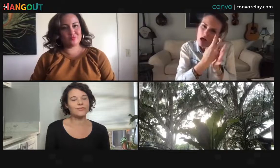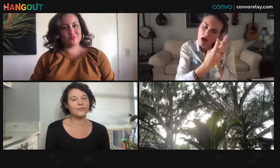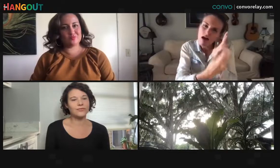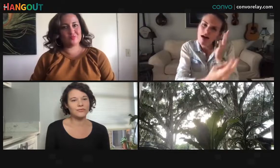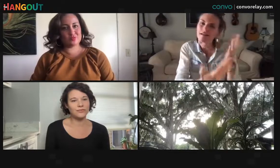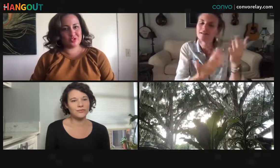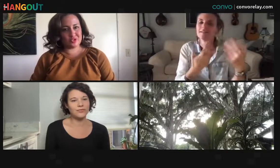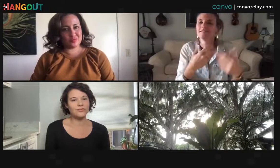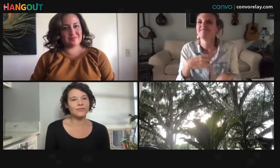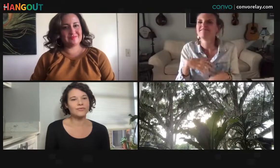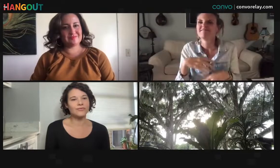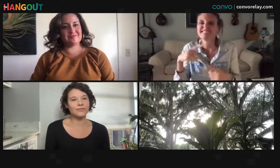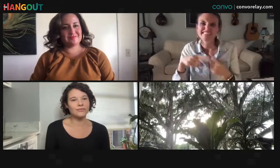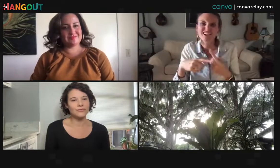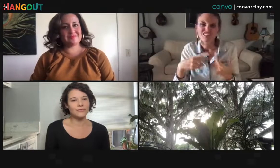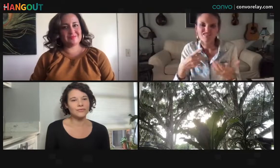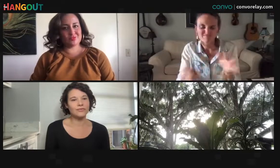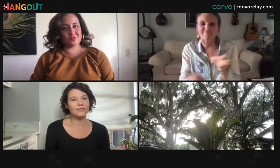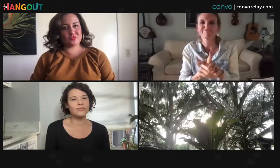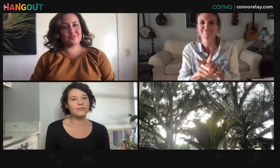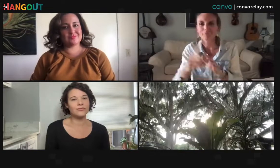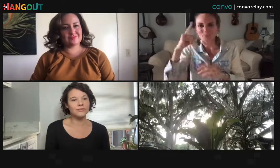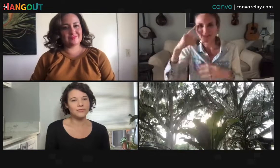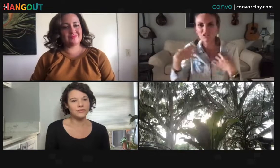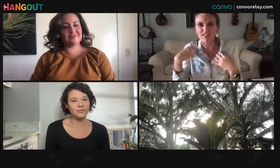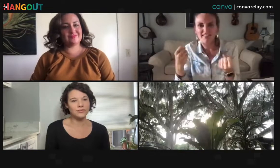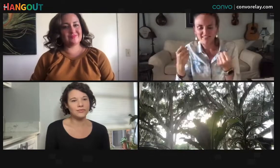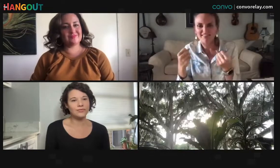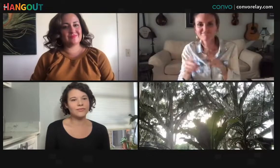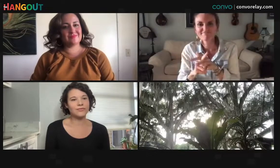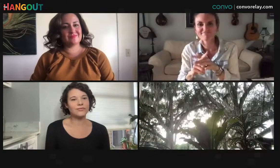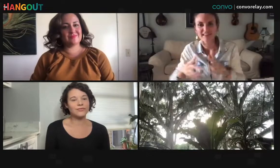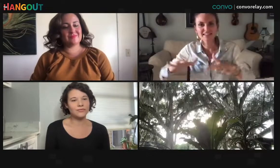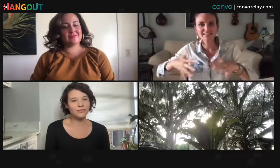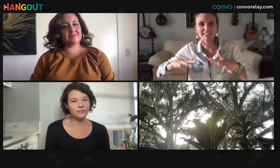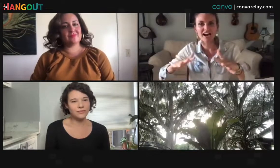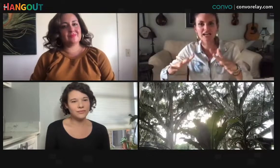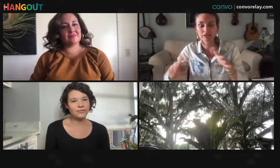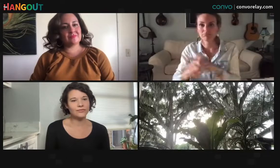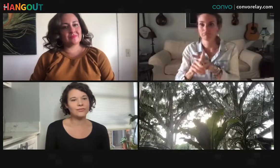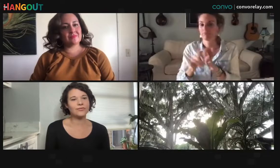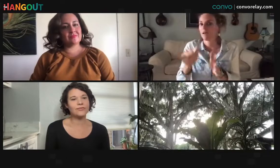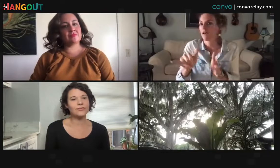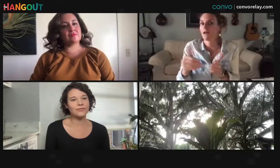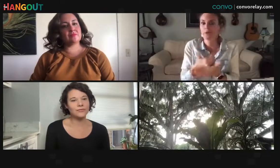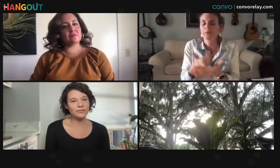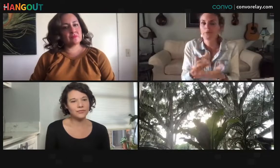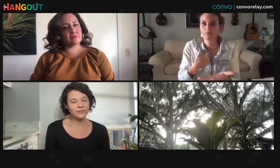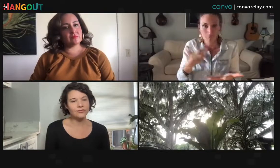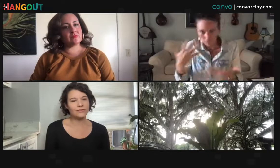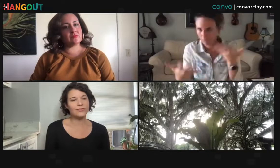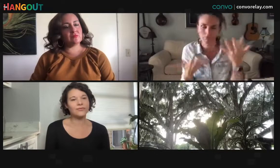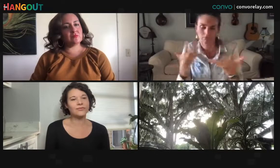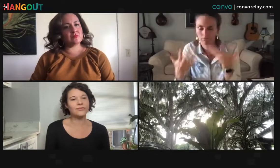was really off-kilter and i was working all the time and all of a sudden i started experiencing anxiety and mental